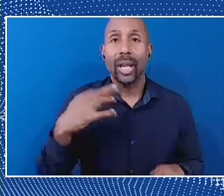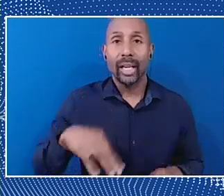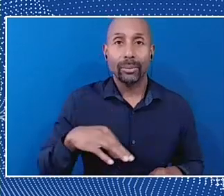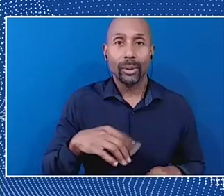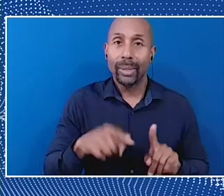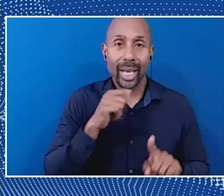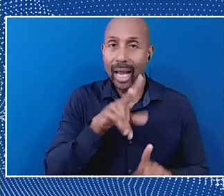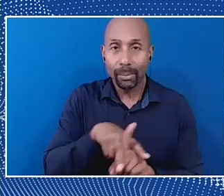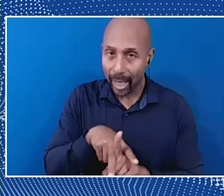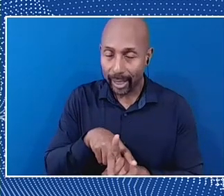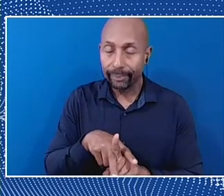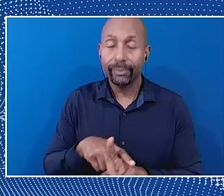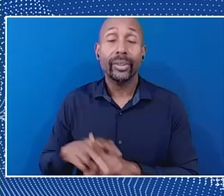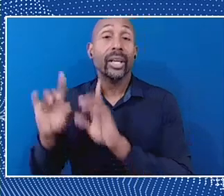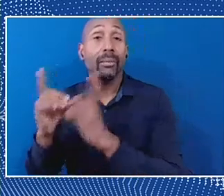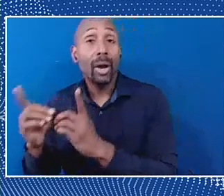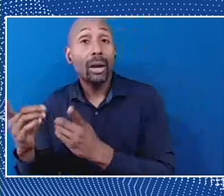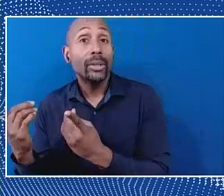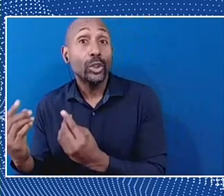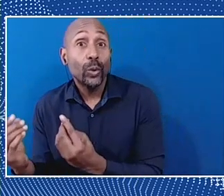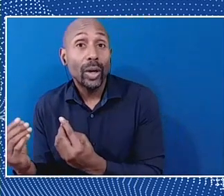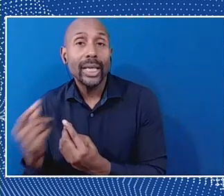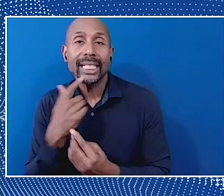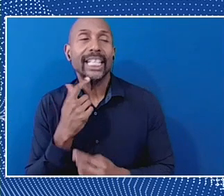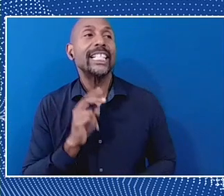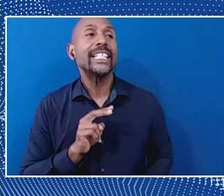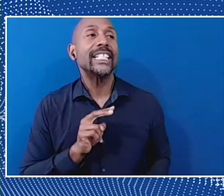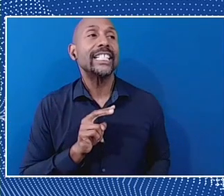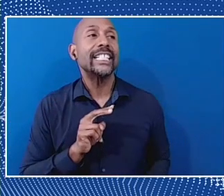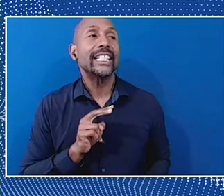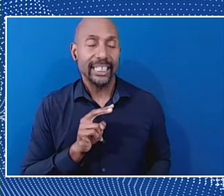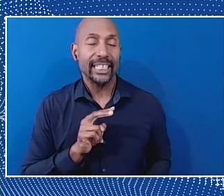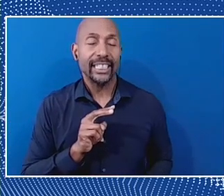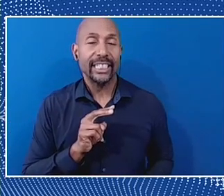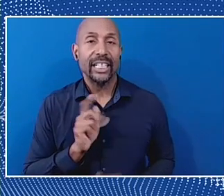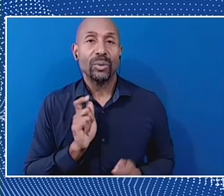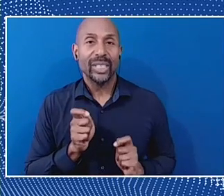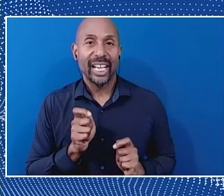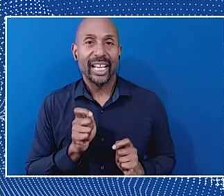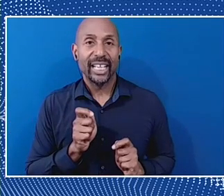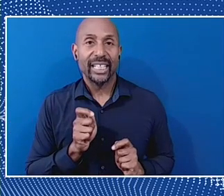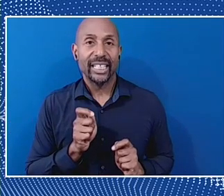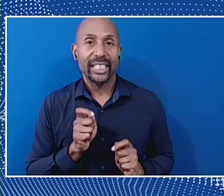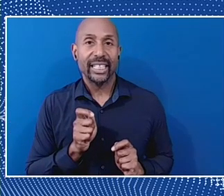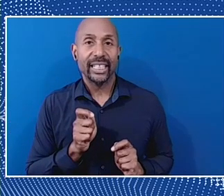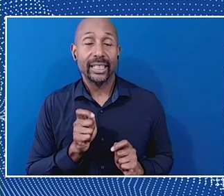The Department then switched the default to the same people, so the Department knew